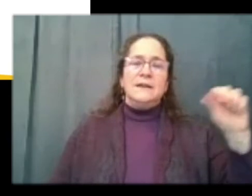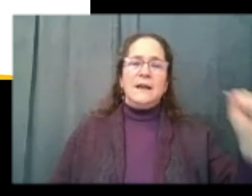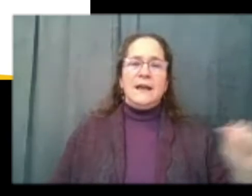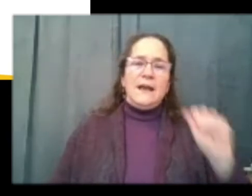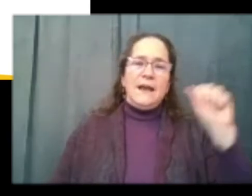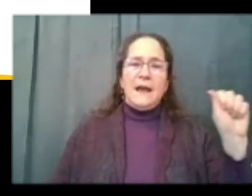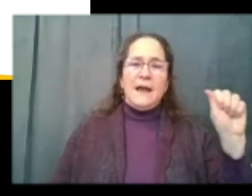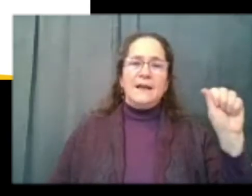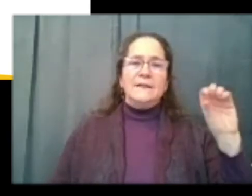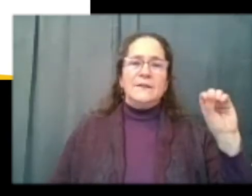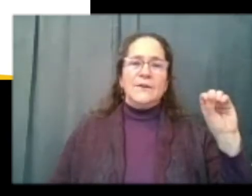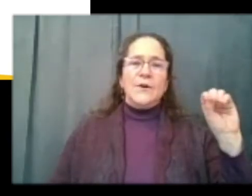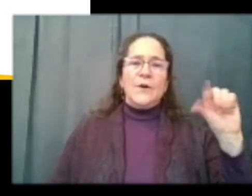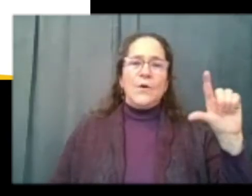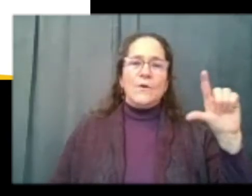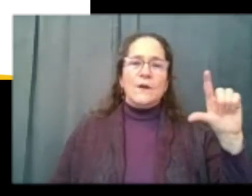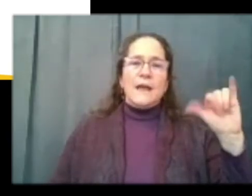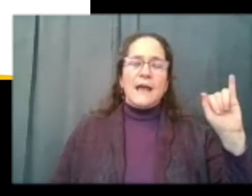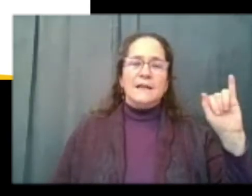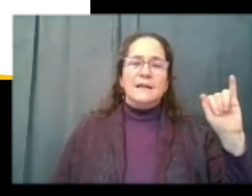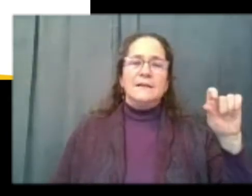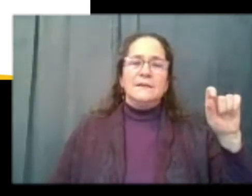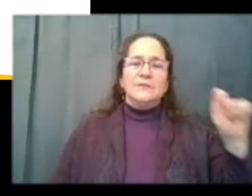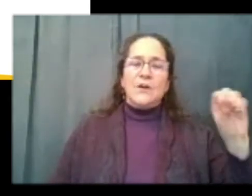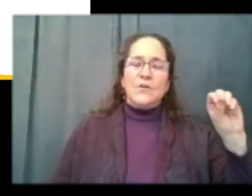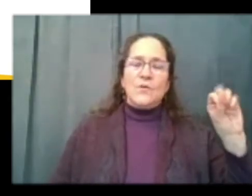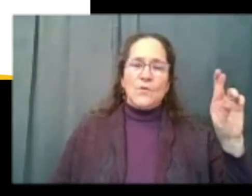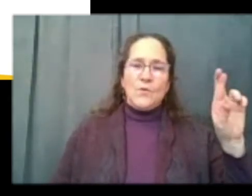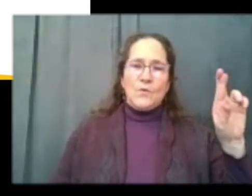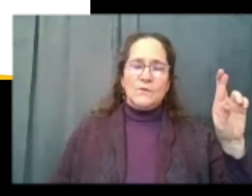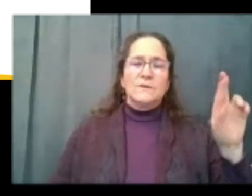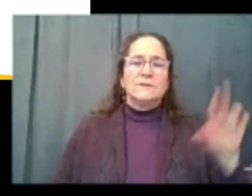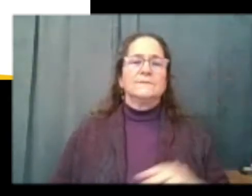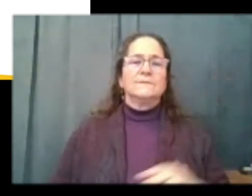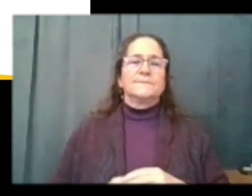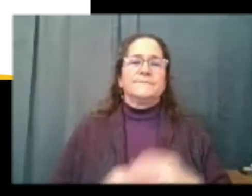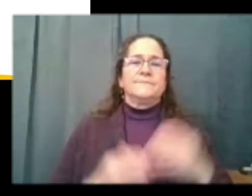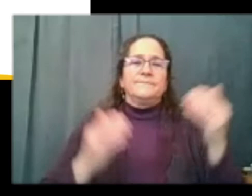b e n s o n @ OCALI.org.